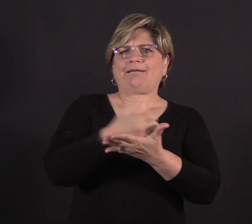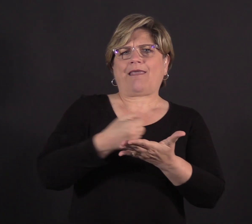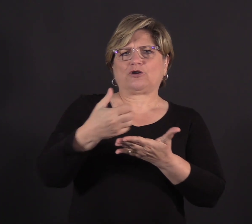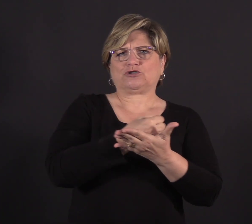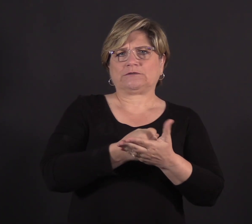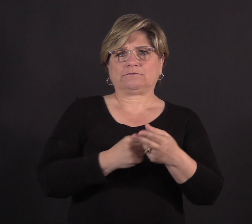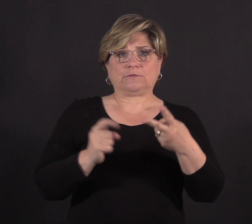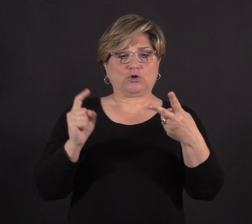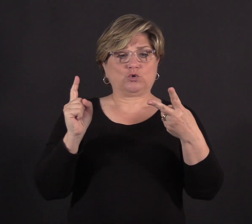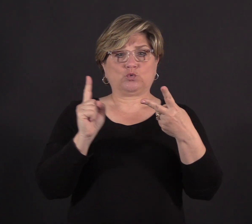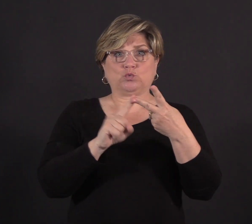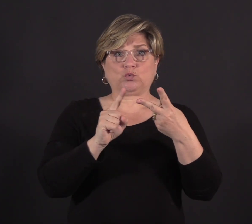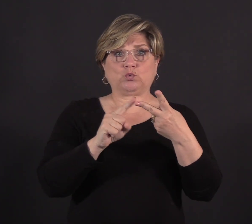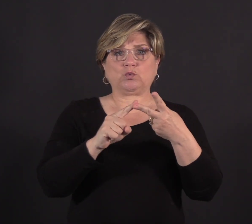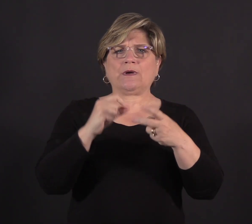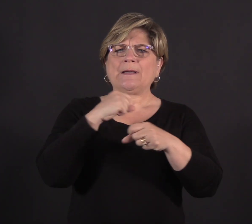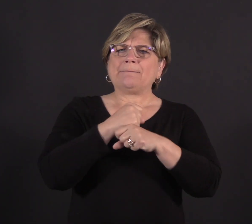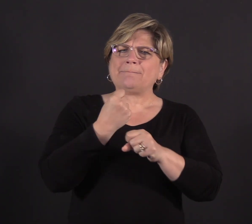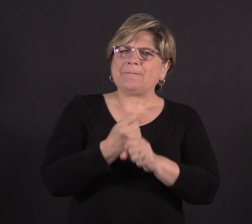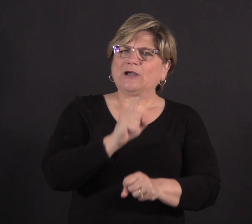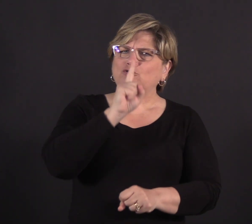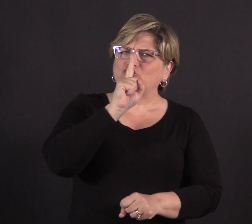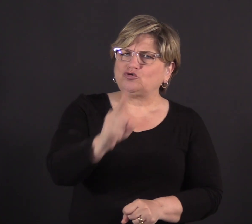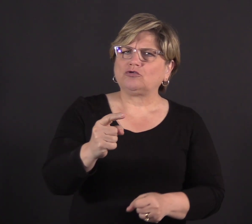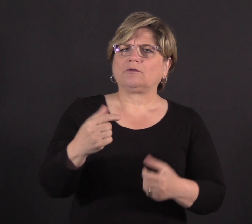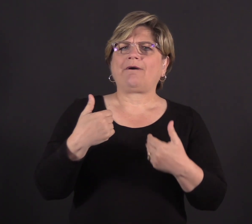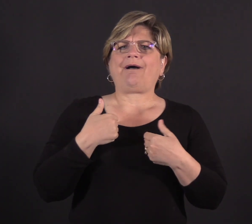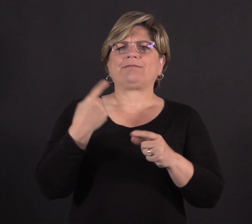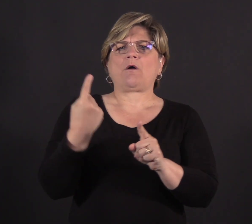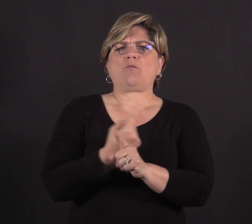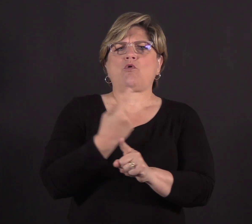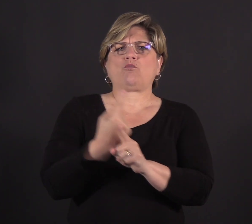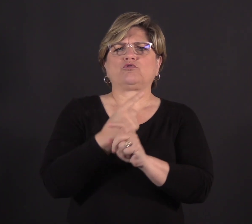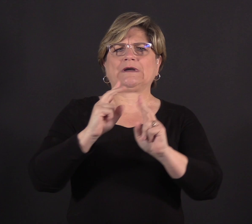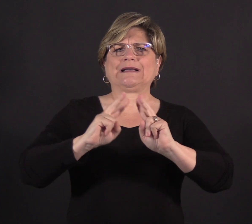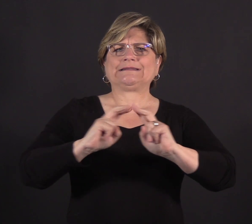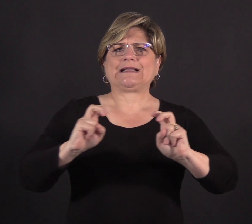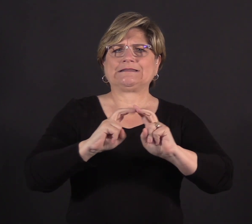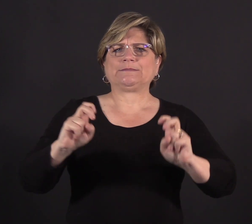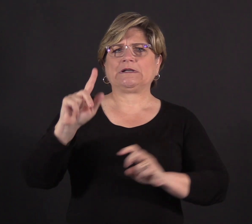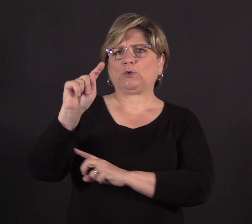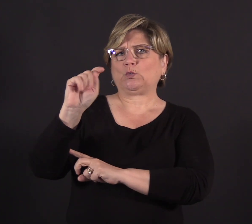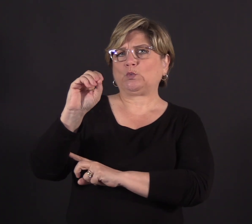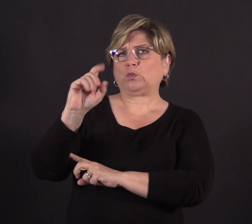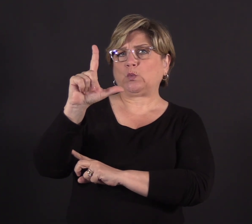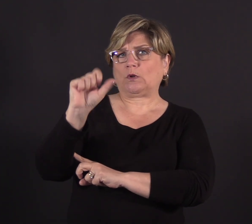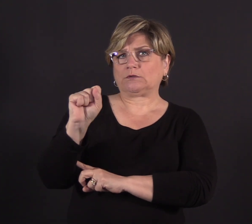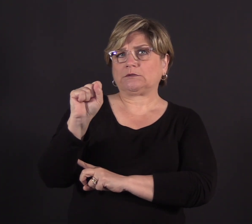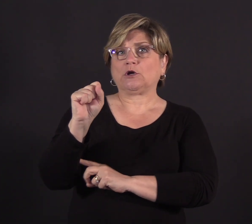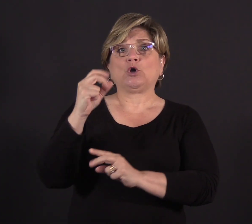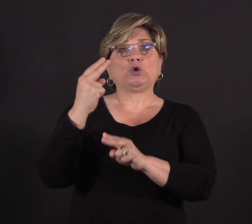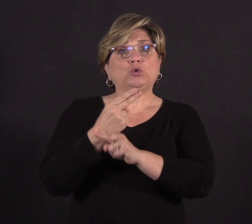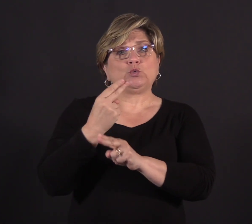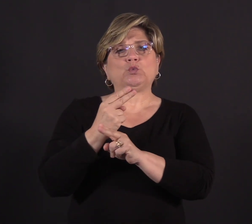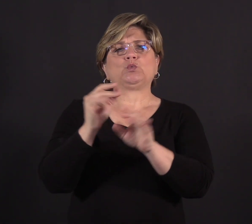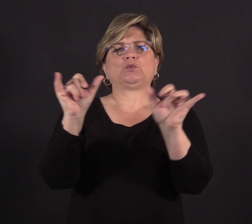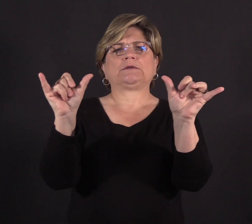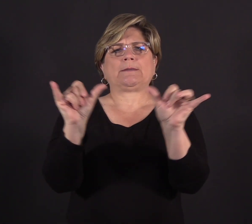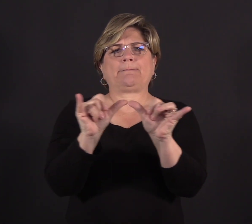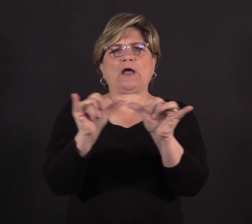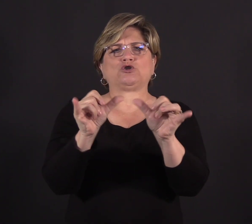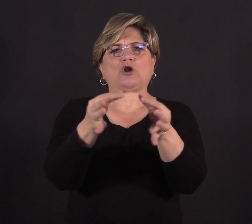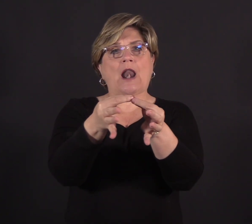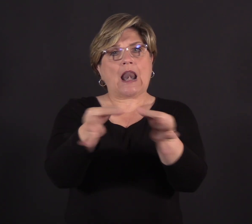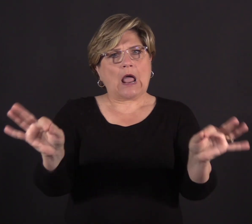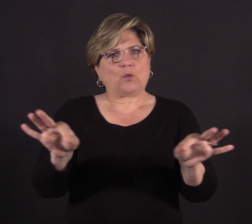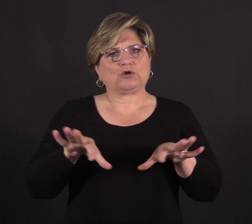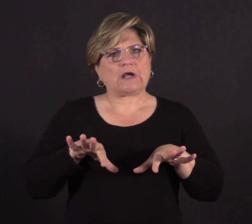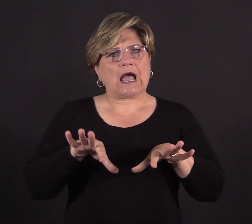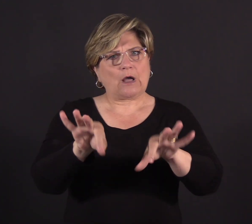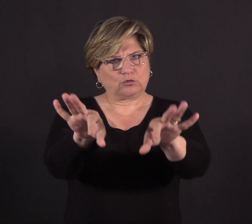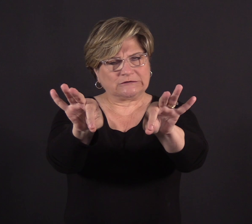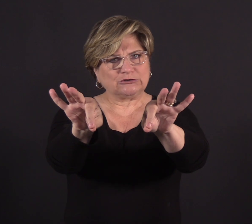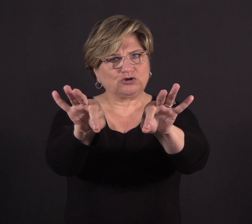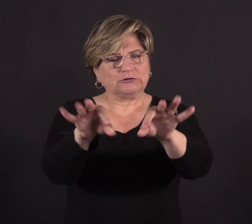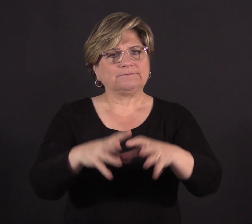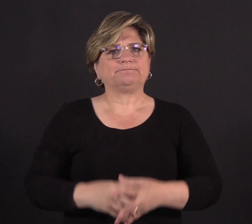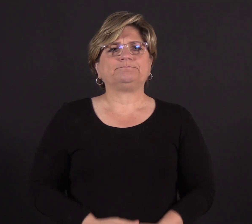2) Make sure appropriate assessment tools are being used to measure language acquisition.